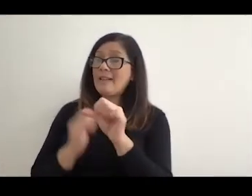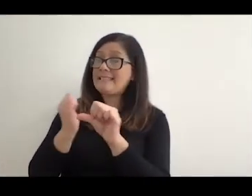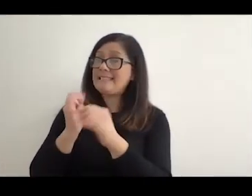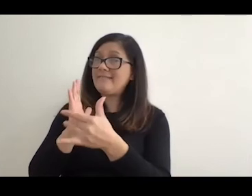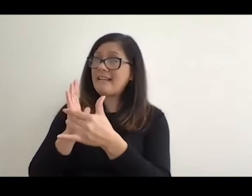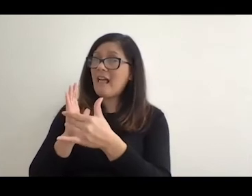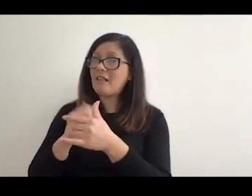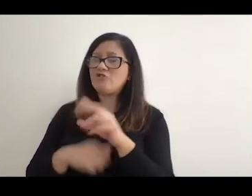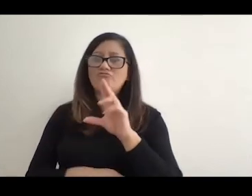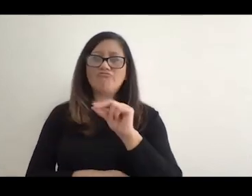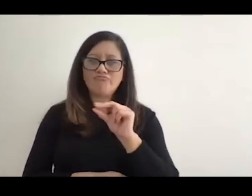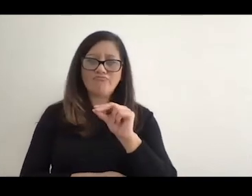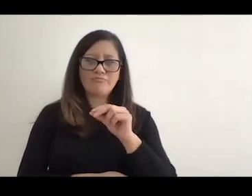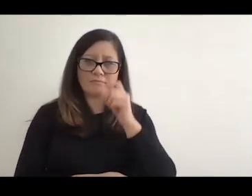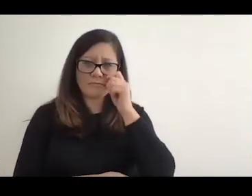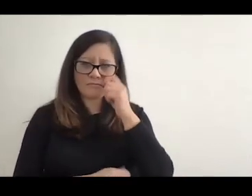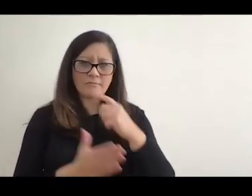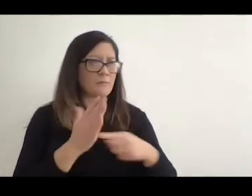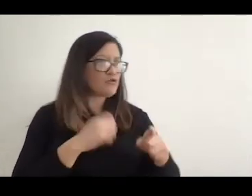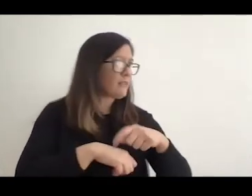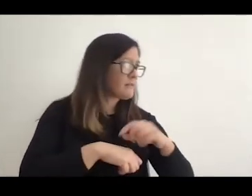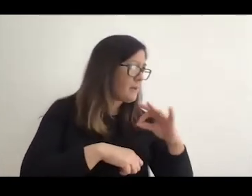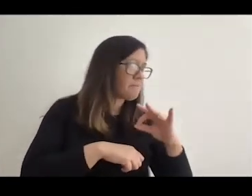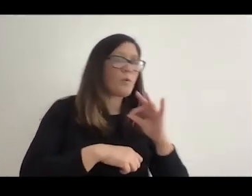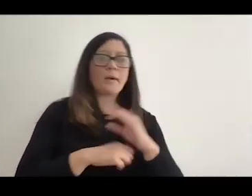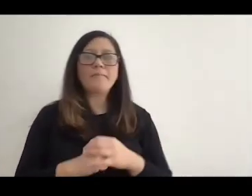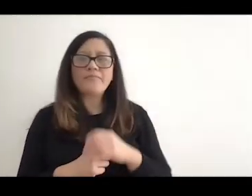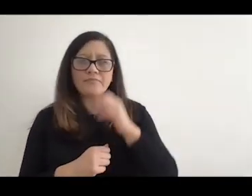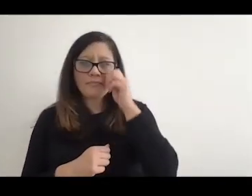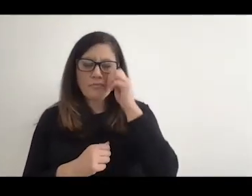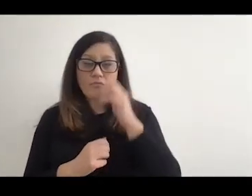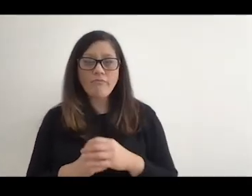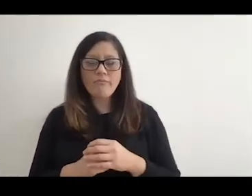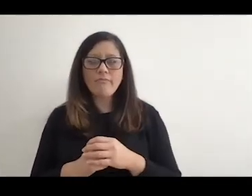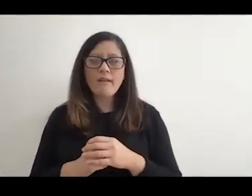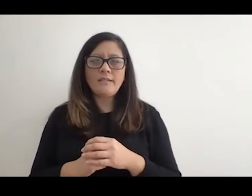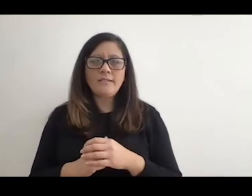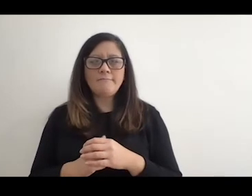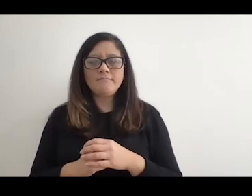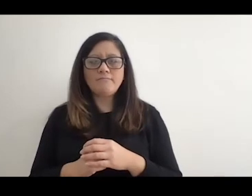I don't let me check that I'm real quick. OK, we're still doing great. I go beyond just, you know,